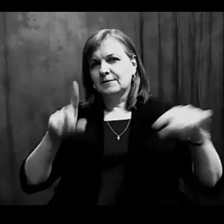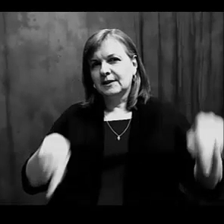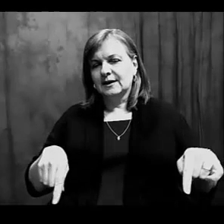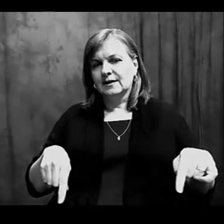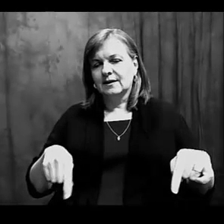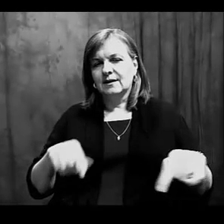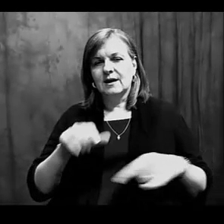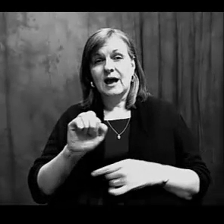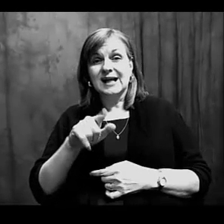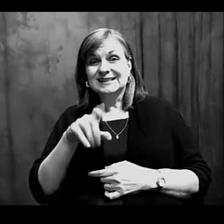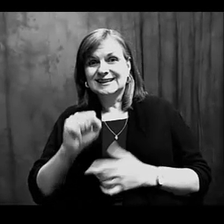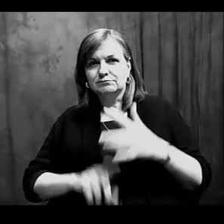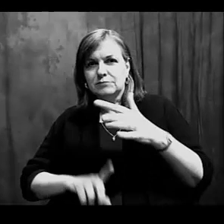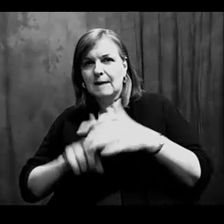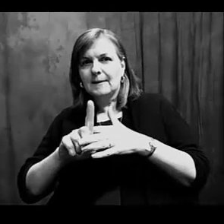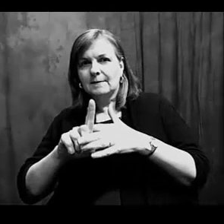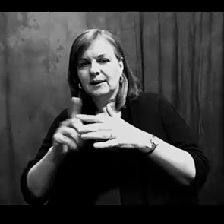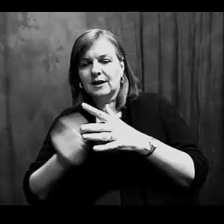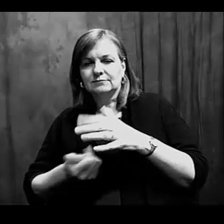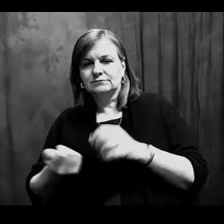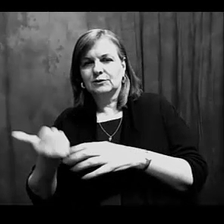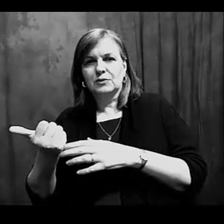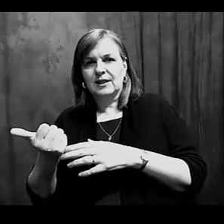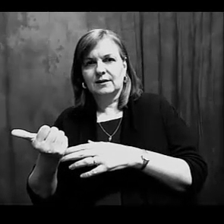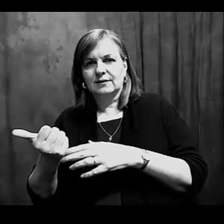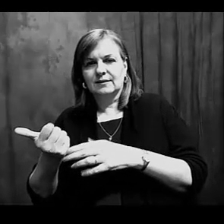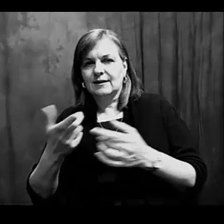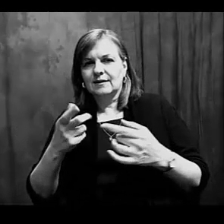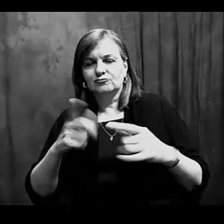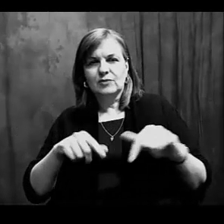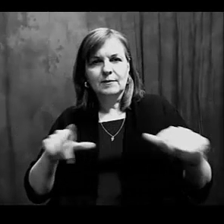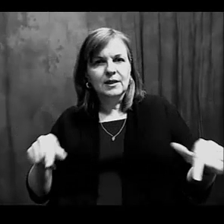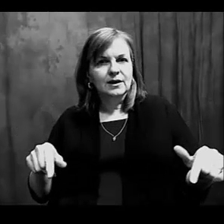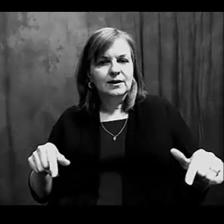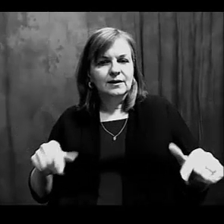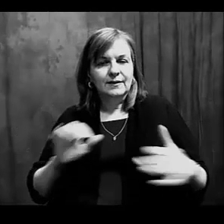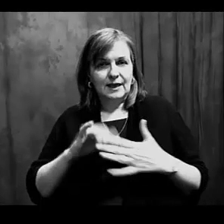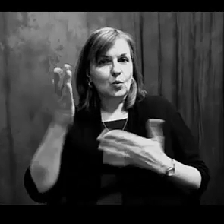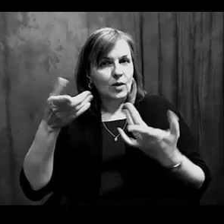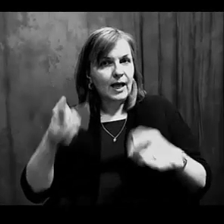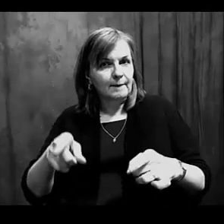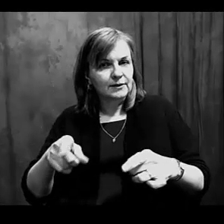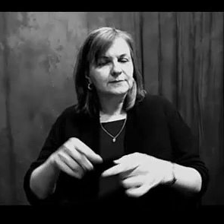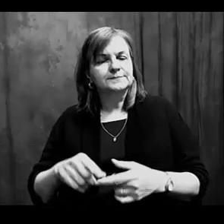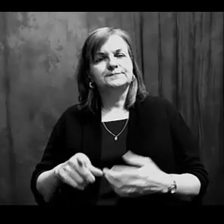they can change or delete alleles entirely -- they're gonna happen